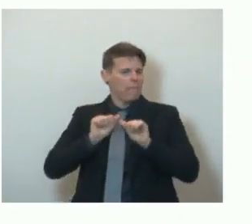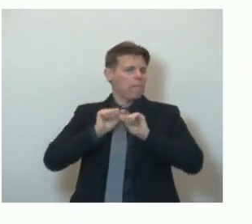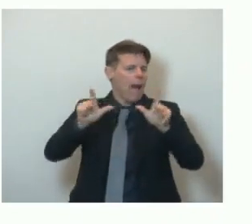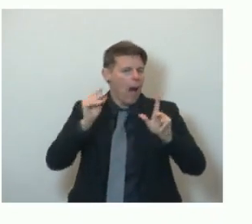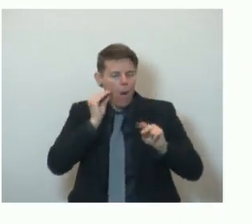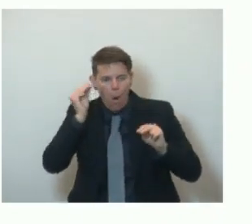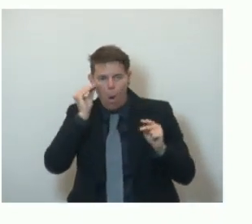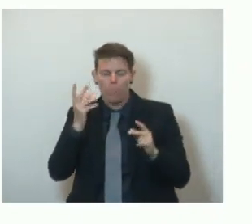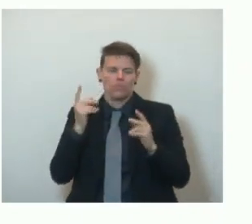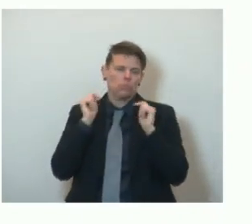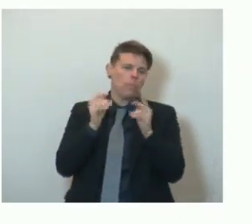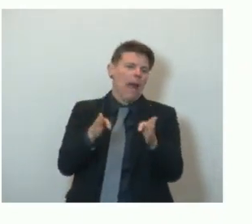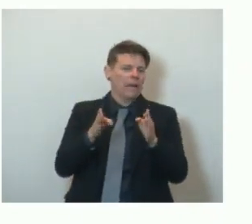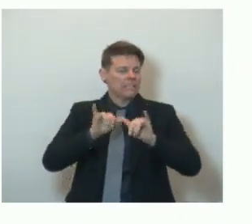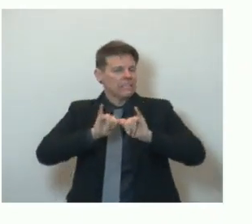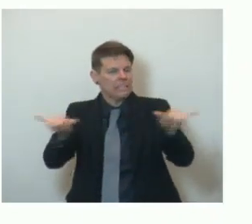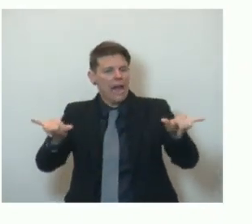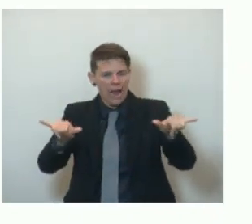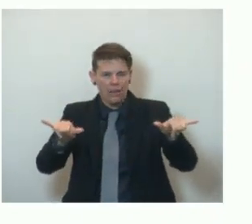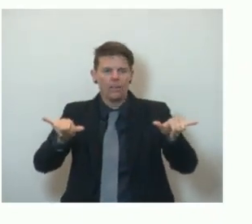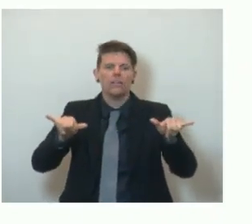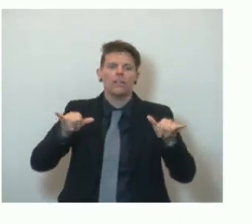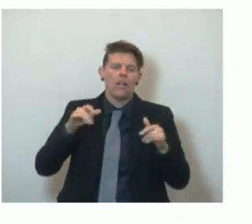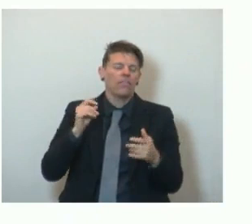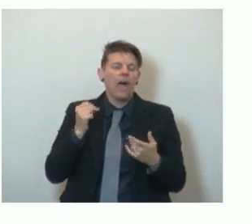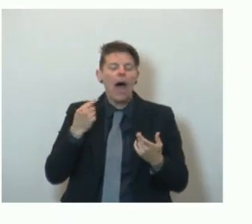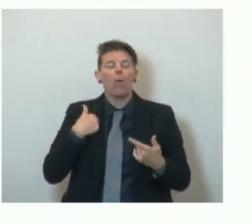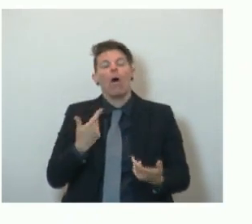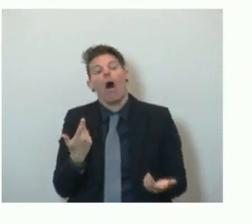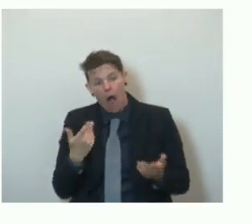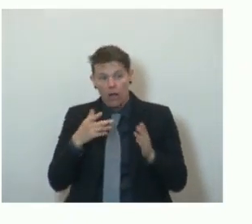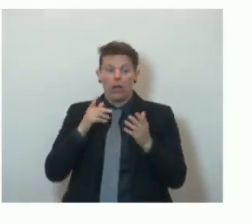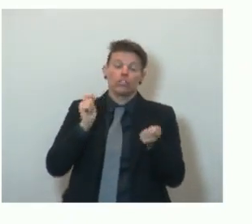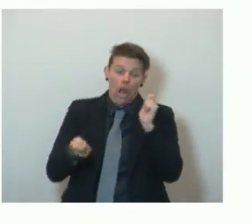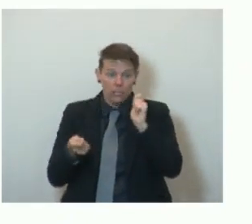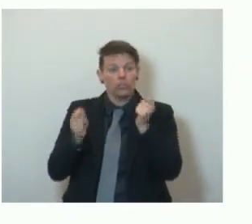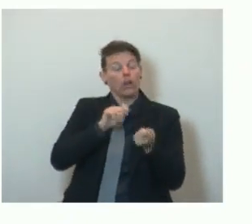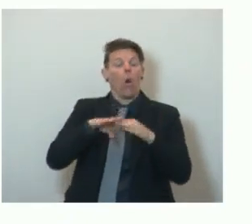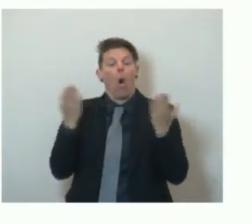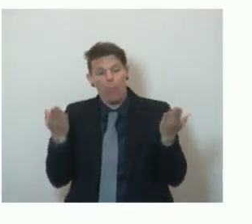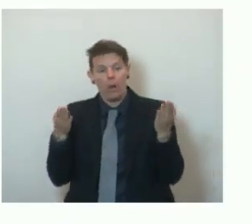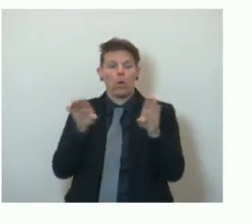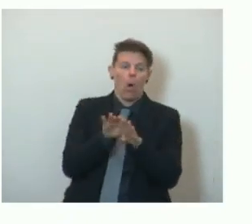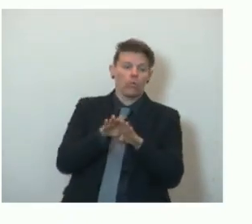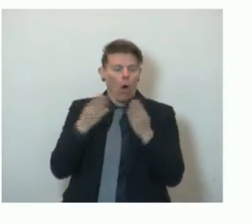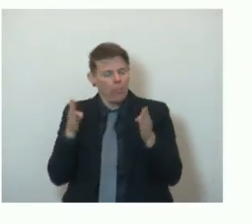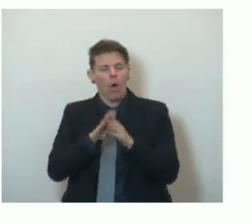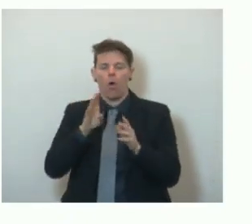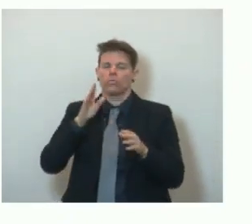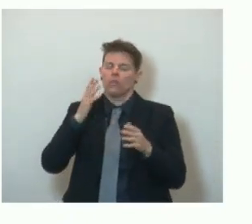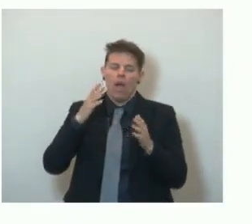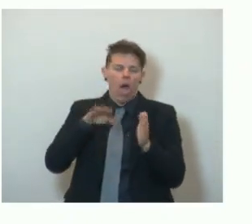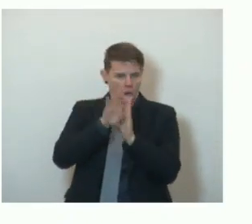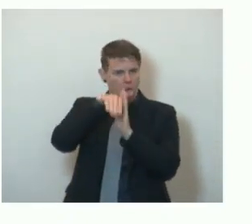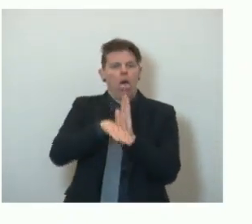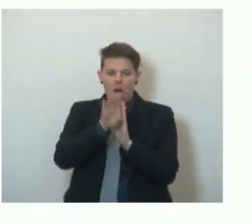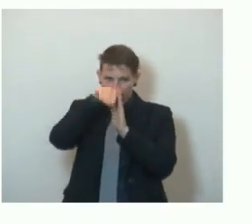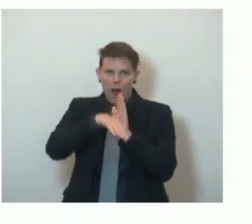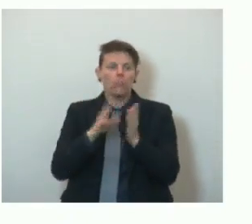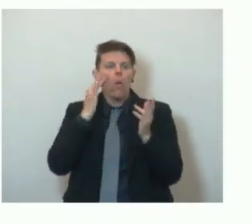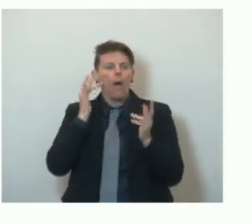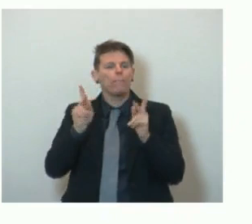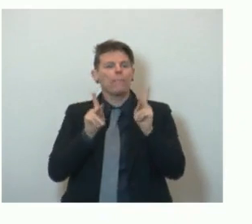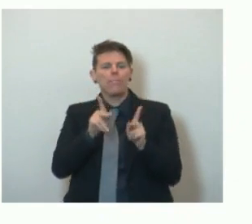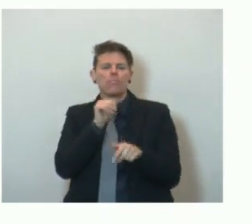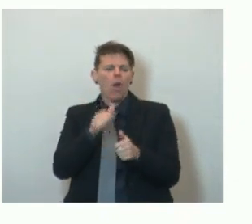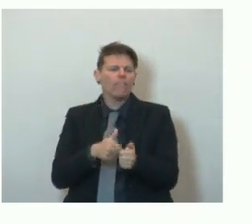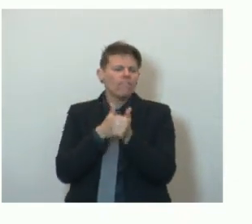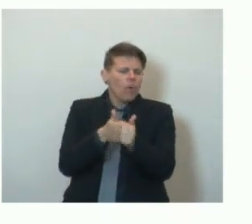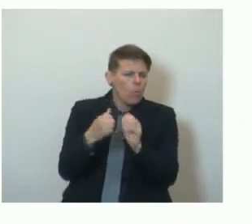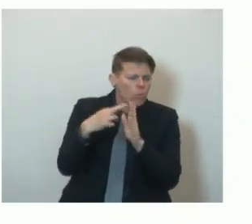WERE CLOSING EVERYTHING DOWN AND EVERYTHING WOULD GO BACK DOWN AND THEN WE WOULD HAVE YOU KNOW, WE WOULD ALL TIRED OF THAT AND WE WOULD TRY TO REOPEN AGAIN AND PEOPLE DIDN’T FOLLOW SOCIAL